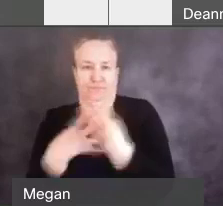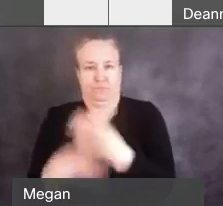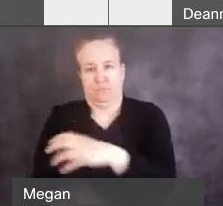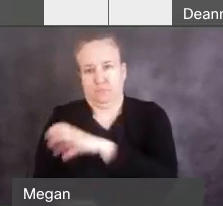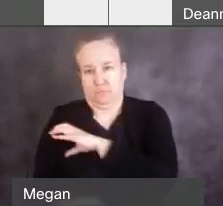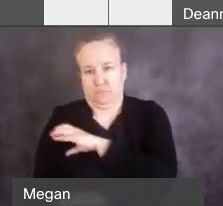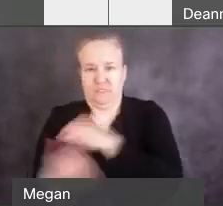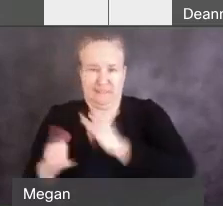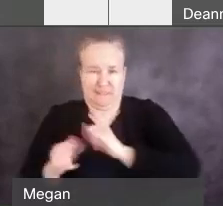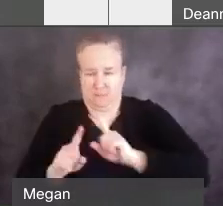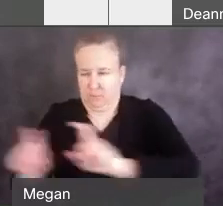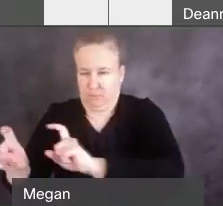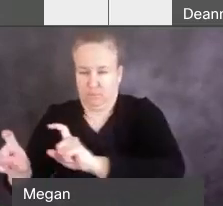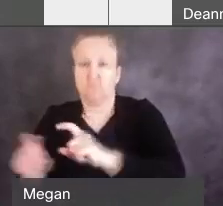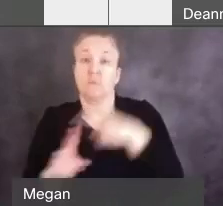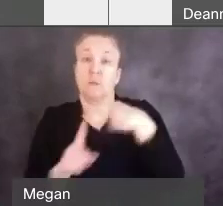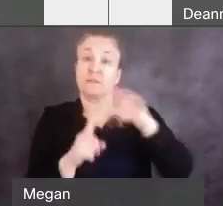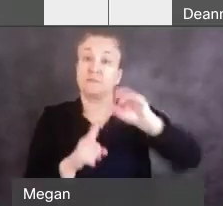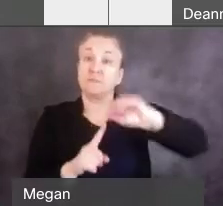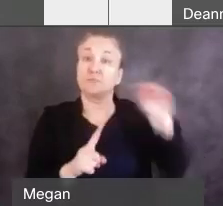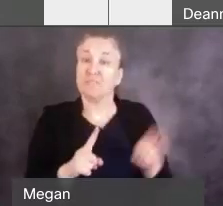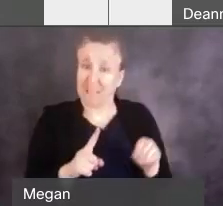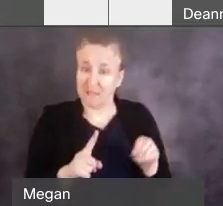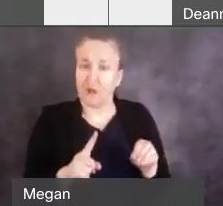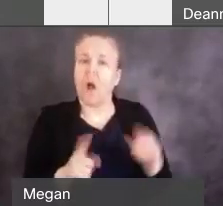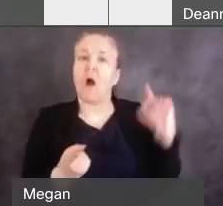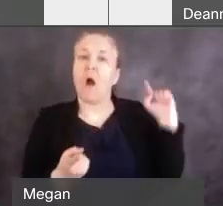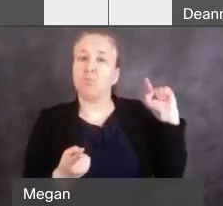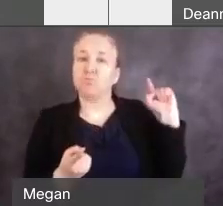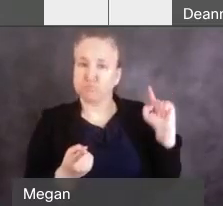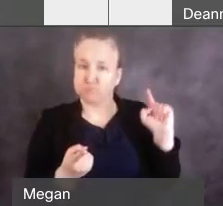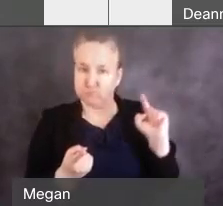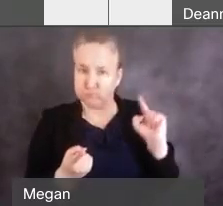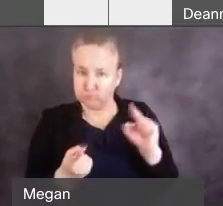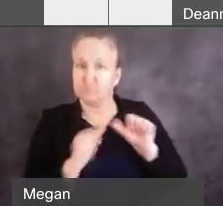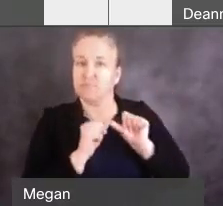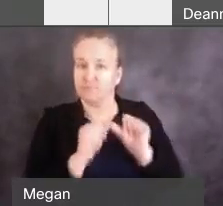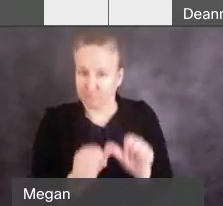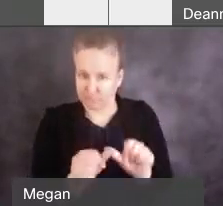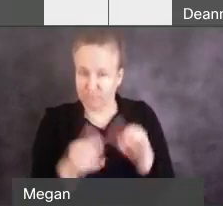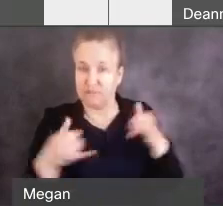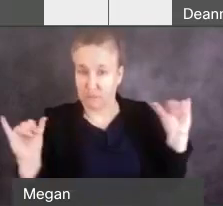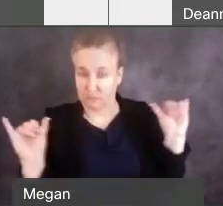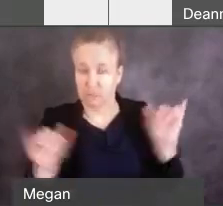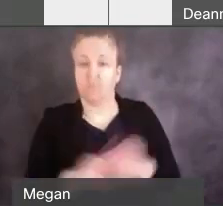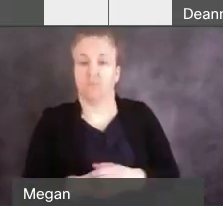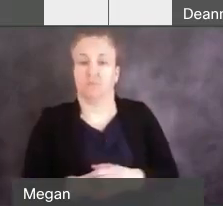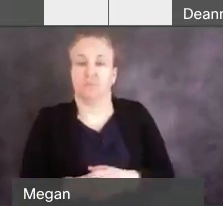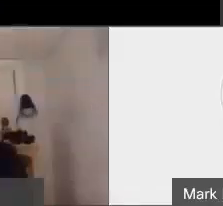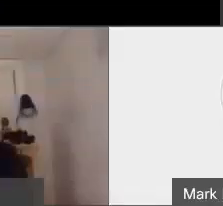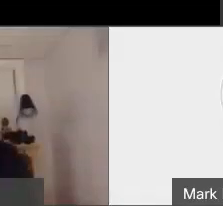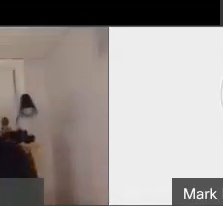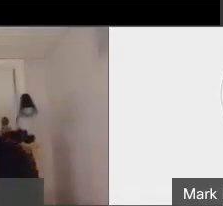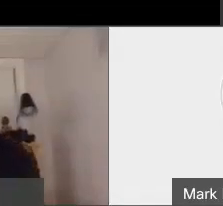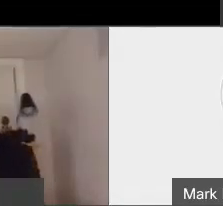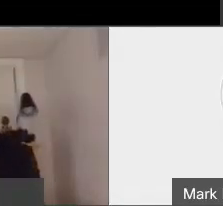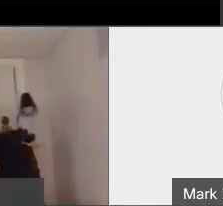Our positivity rate has continued its downward trend this week. Our 14-day average positivity rate